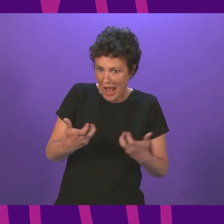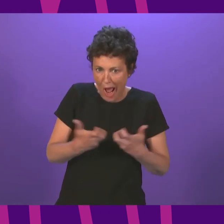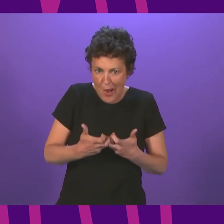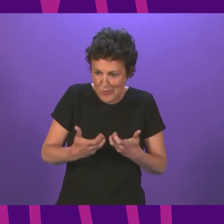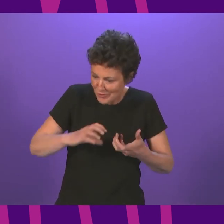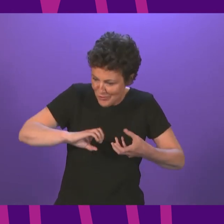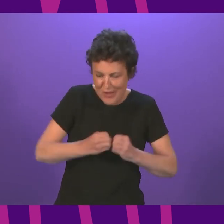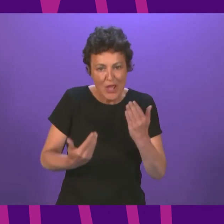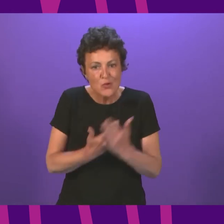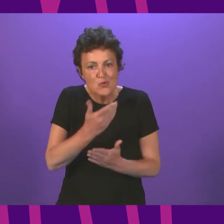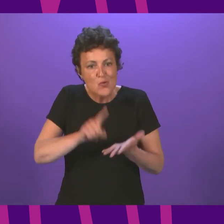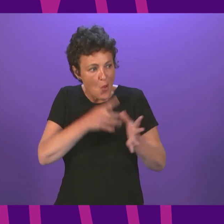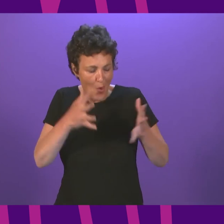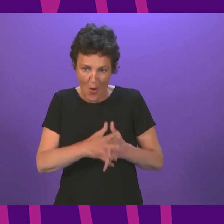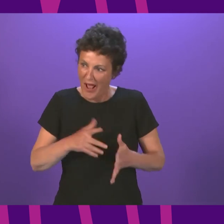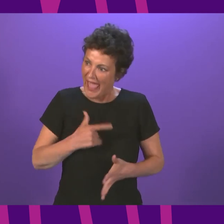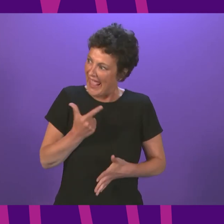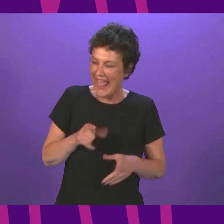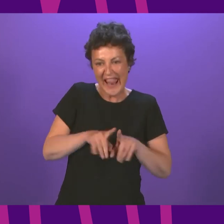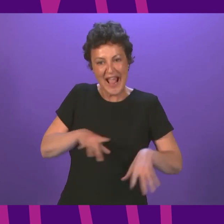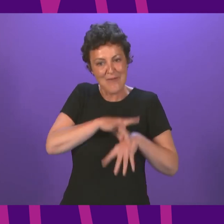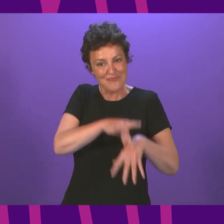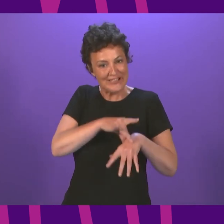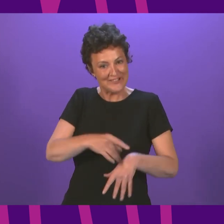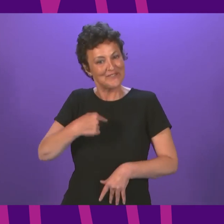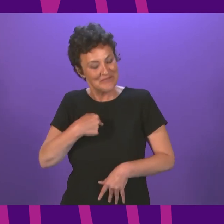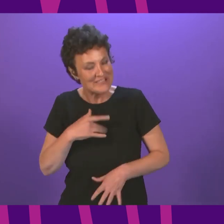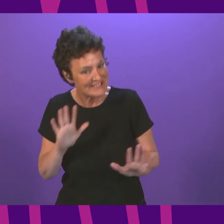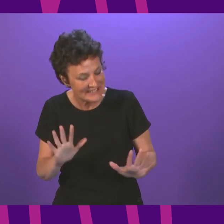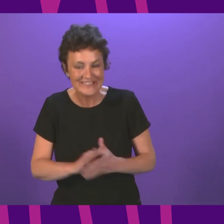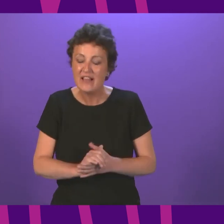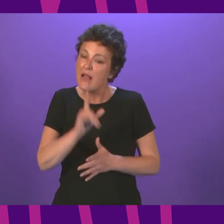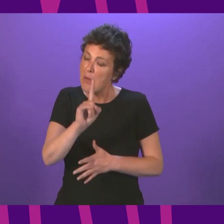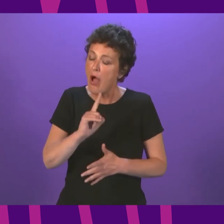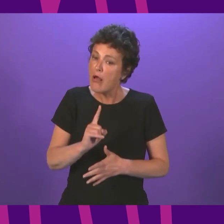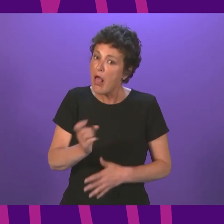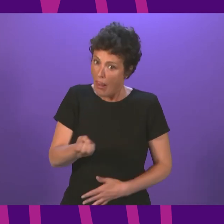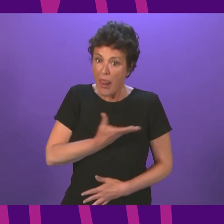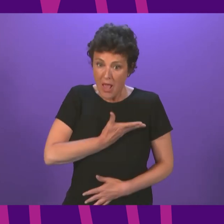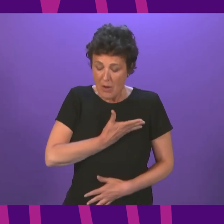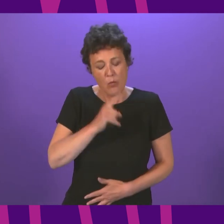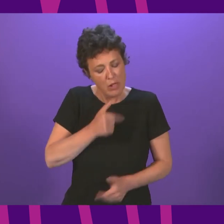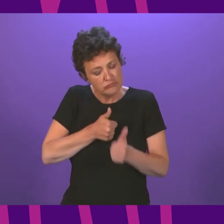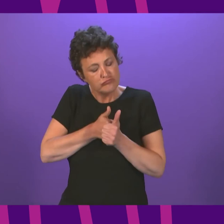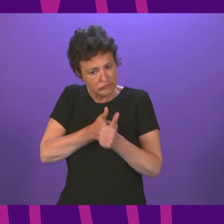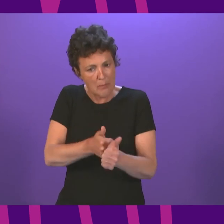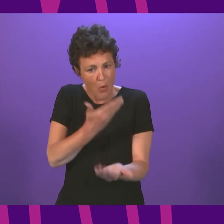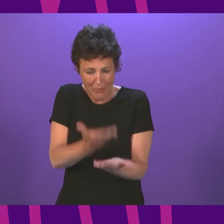so that we could assist those who will undoubtedly be affected by the on-going pandemic but who are not protected by the provisions that are currently contained in the coronavirus legislation.